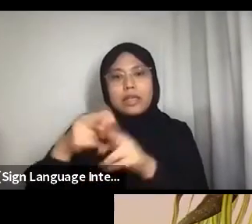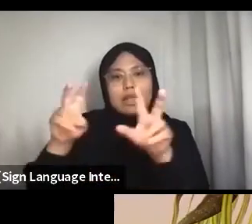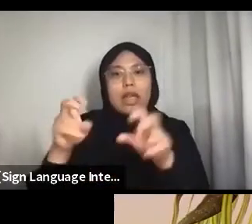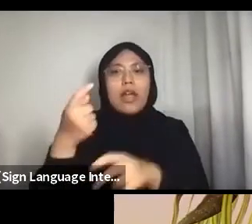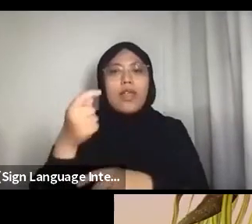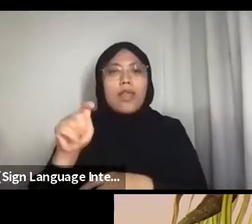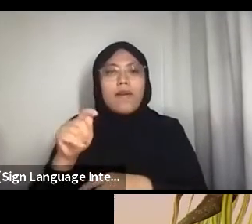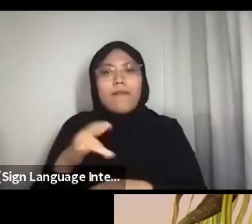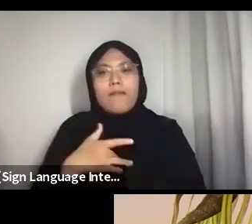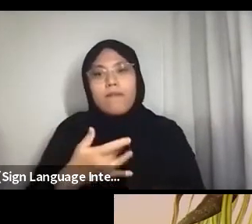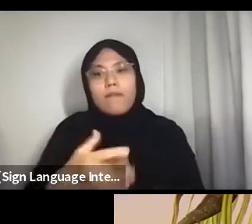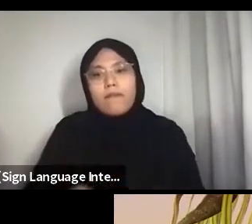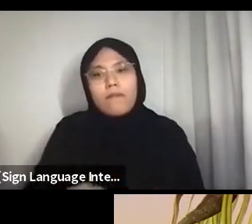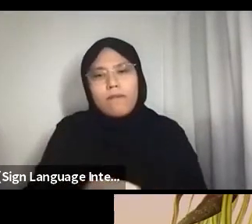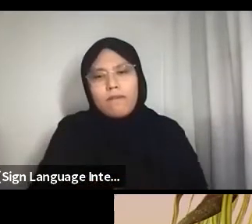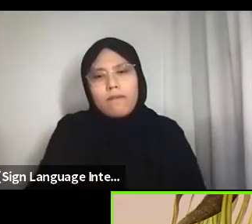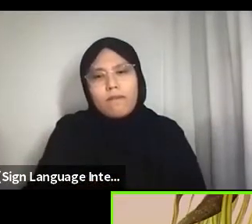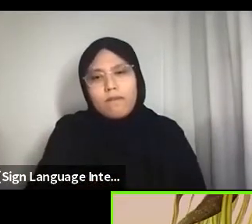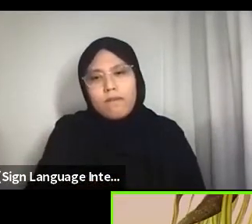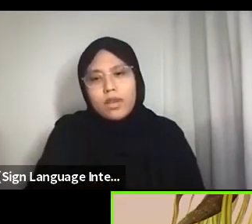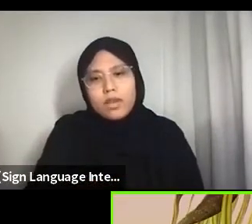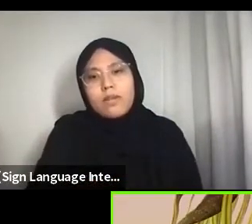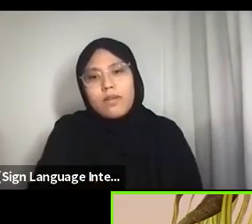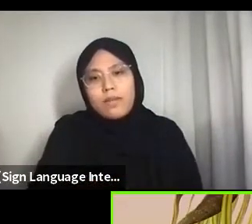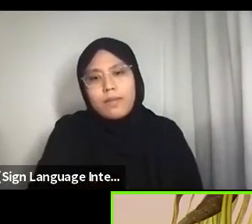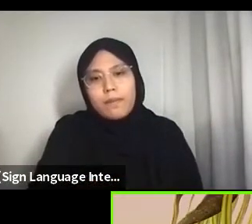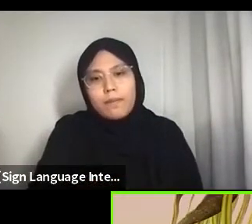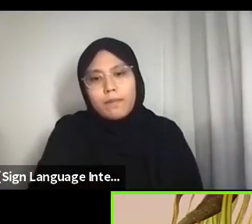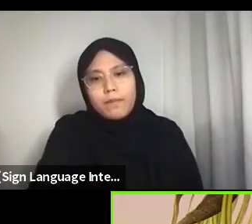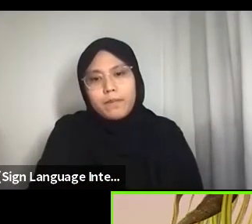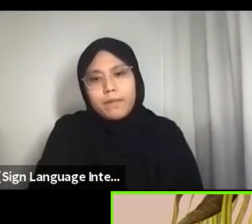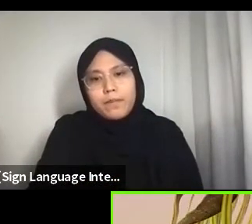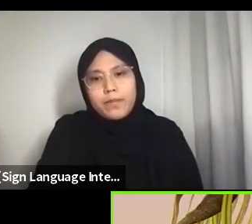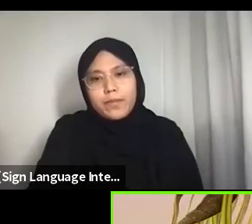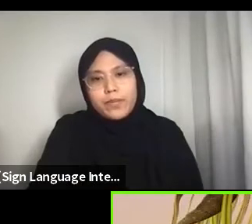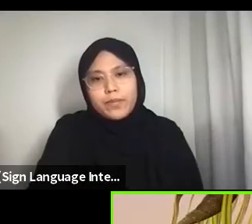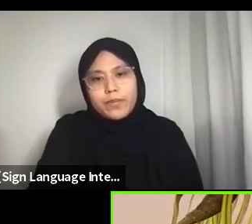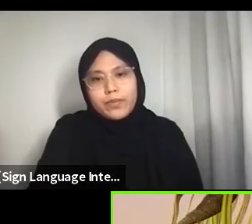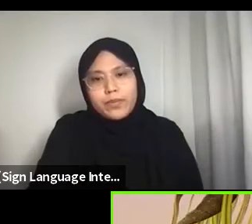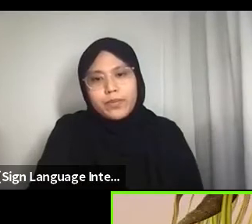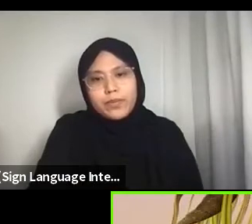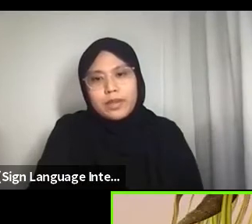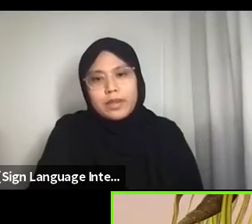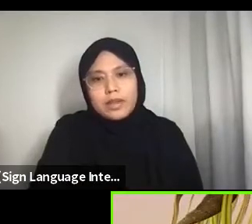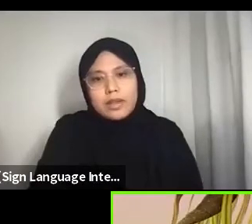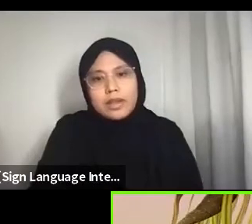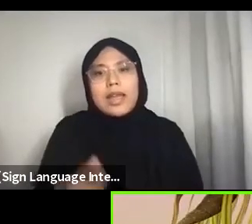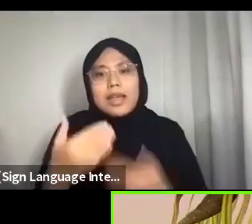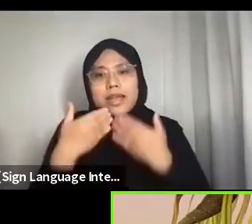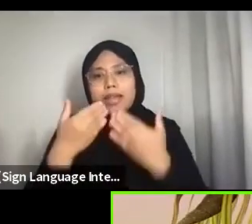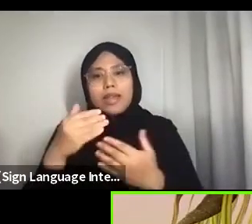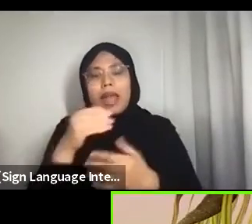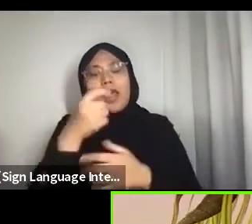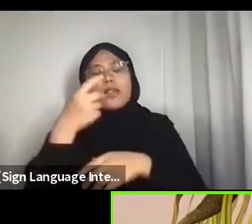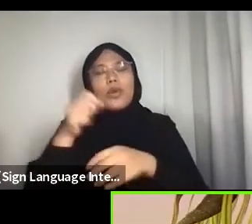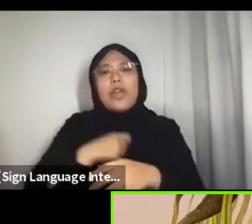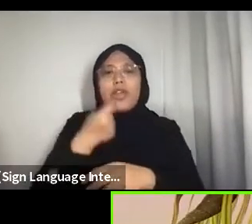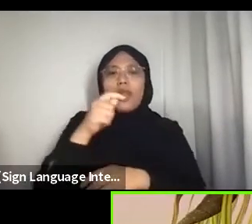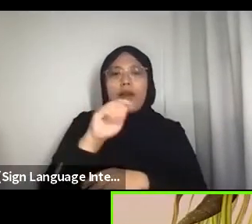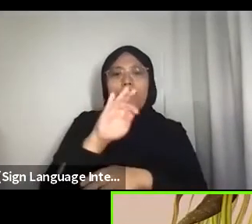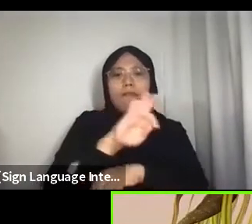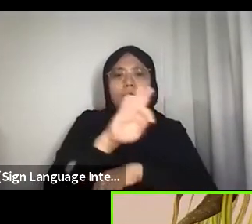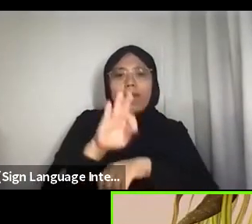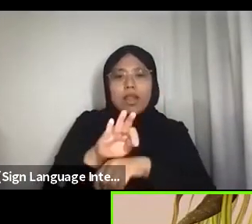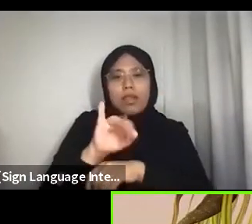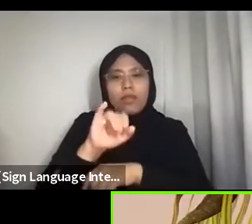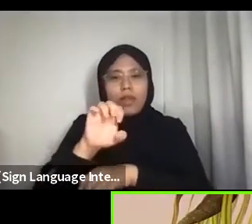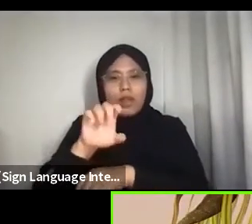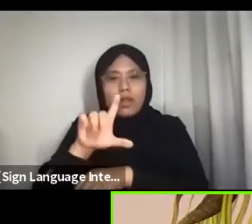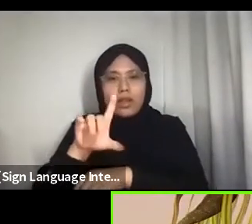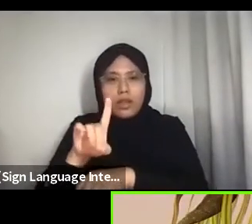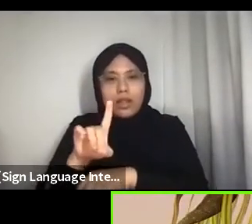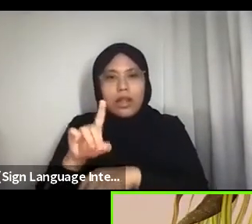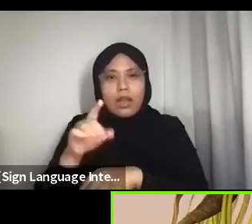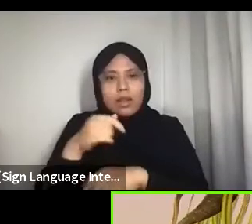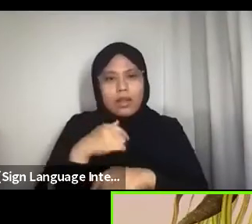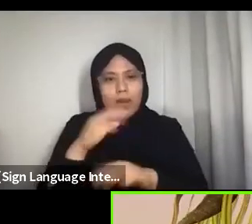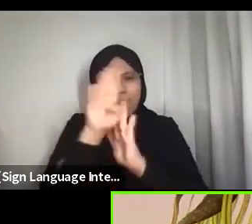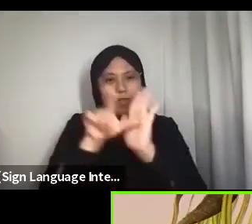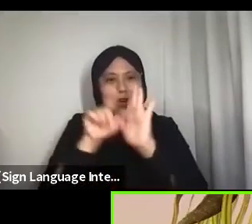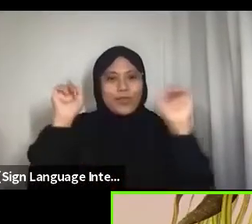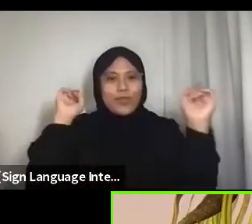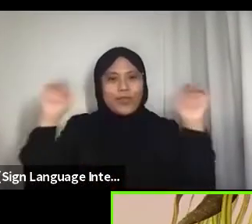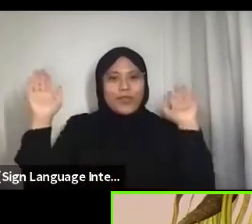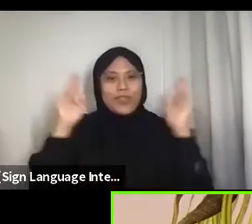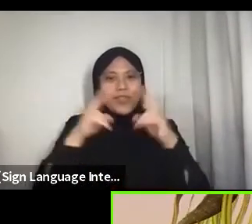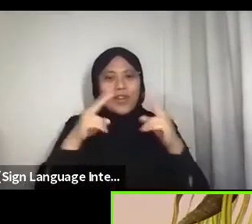Thanks Angelia for that. I realise that our backgrounds—I don’t know if you see this—but it's mirroring each other. It’s really quite poetic, it’s really quite nice.